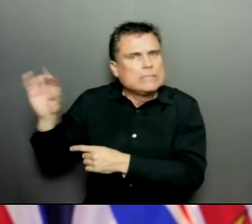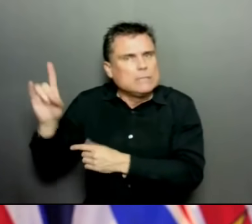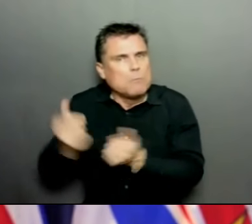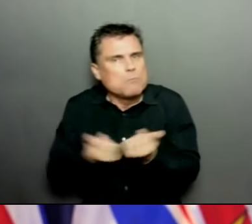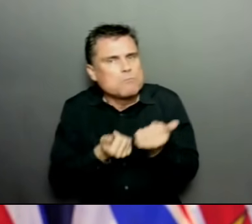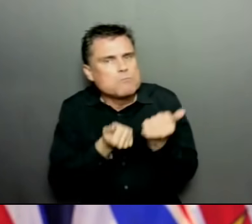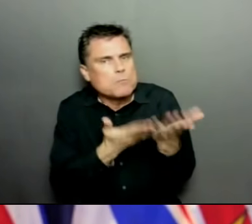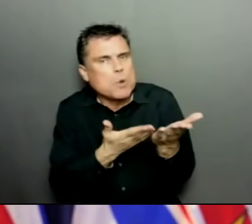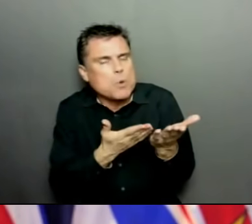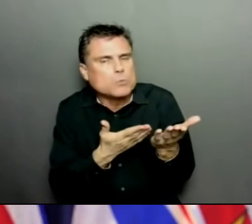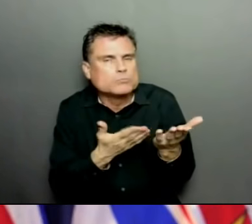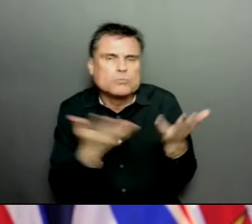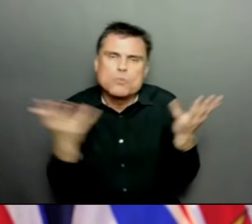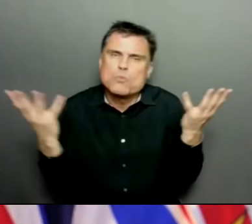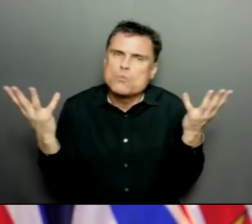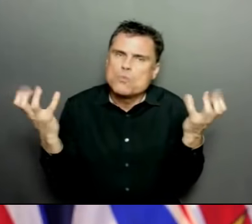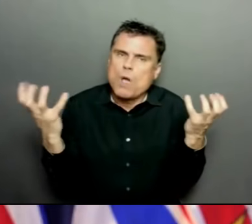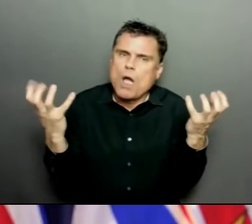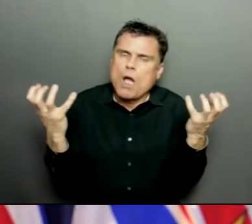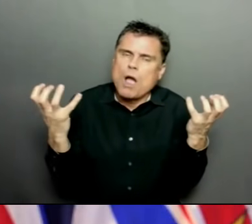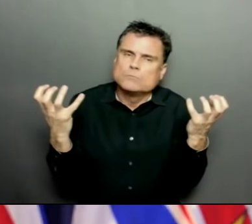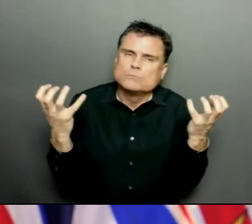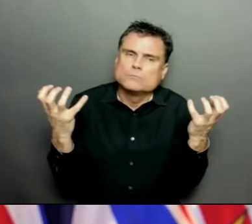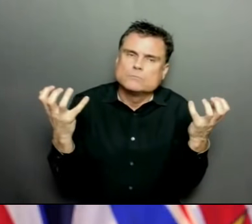season